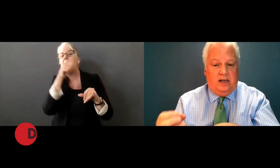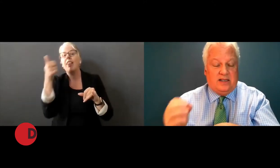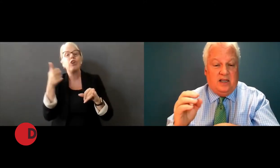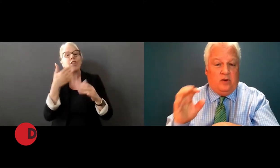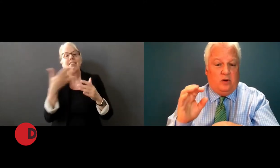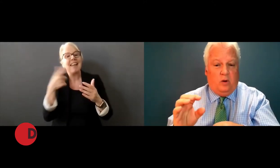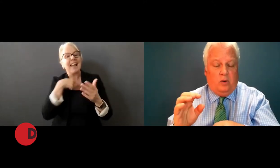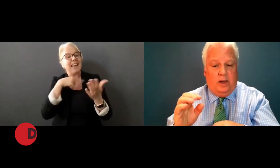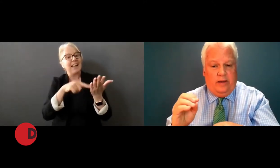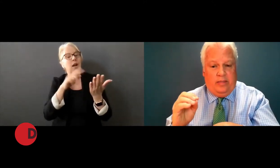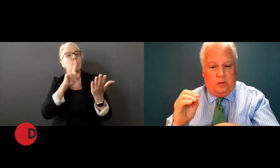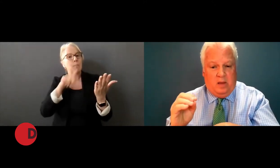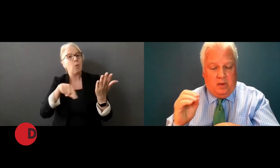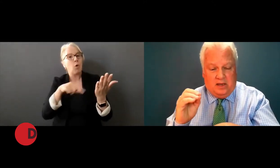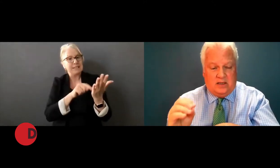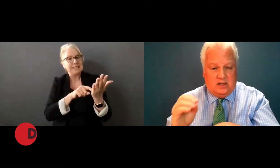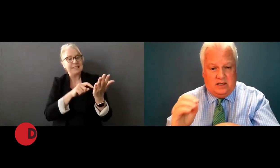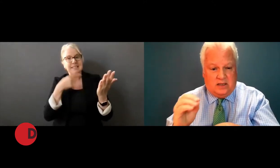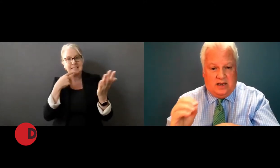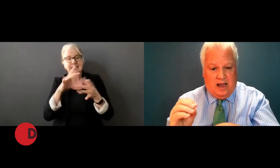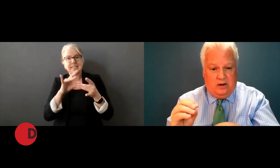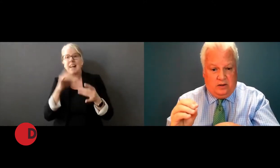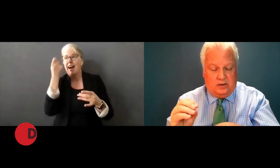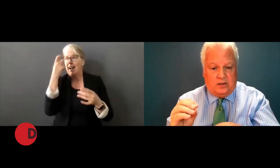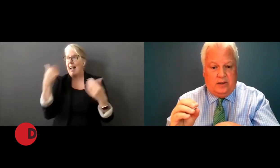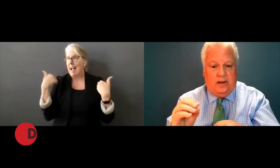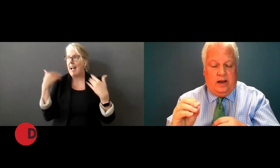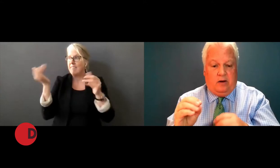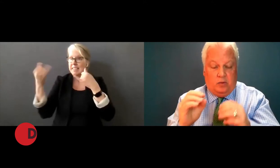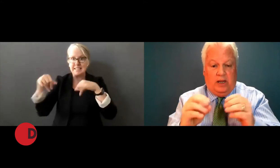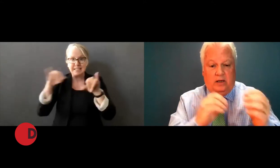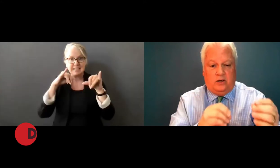Another thing we learned that the report states